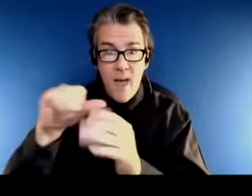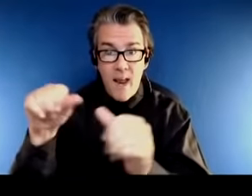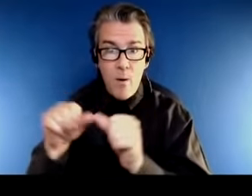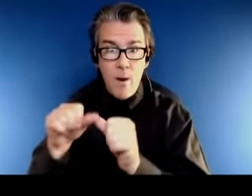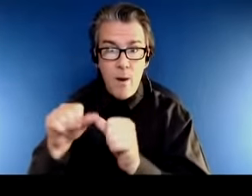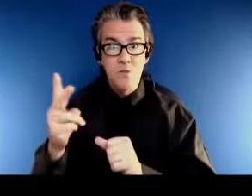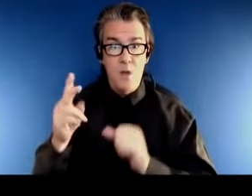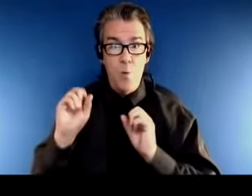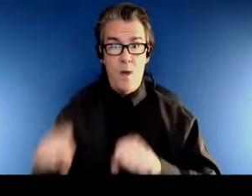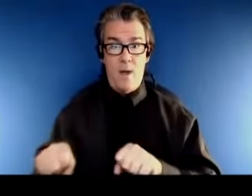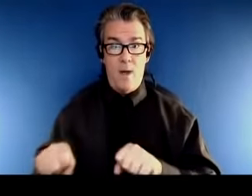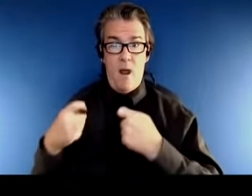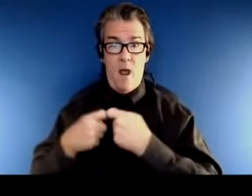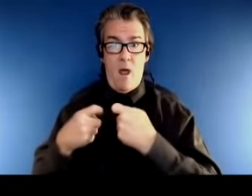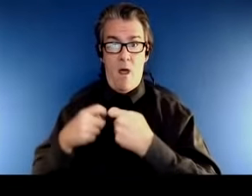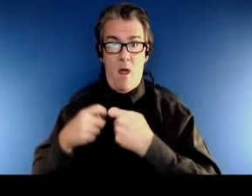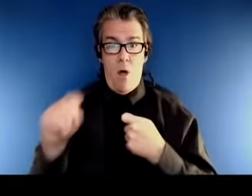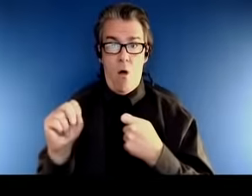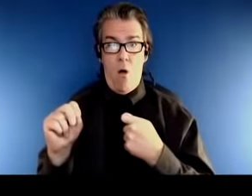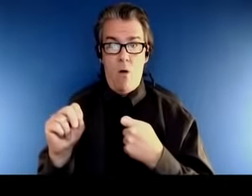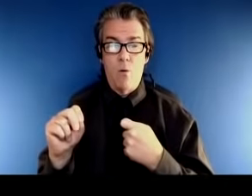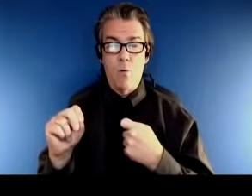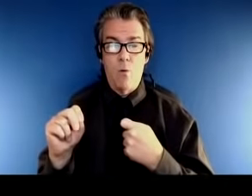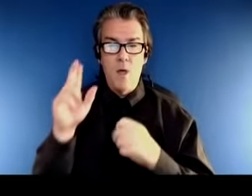I want to start by saying that we take that decision very